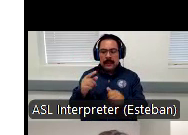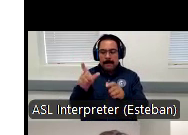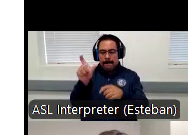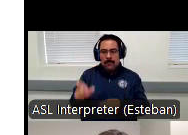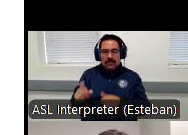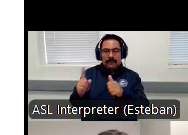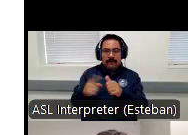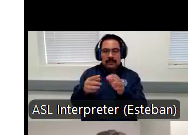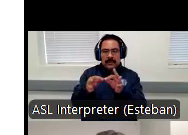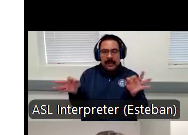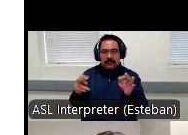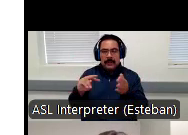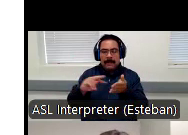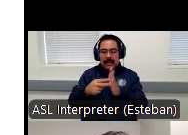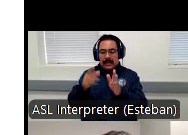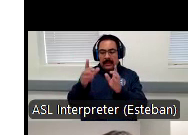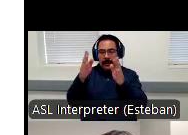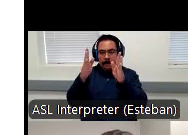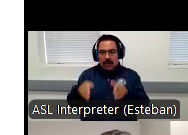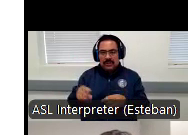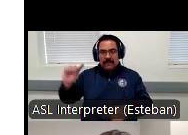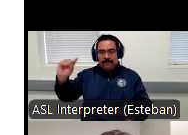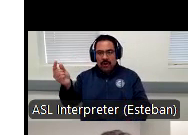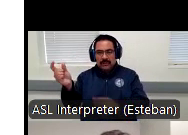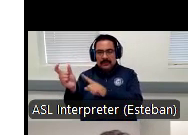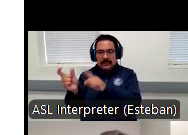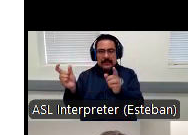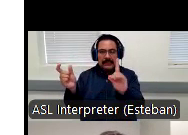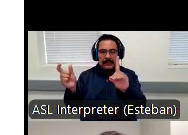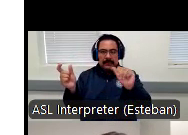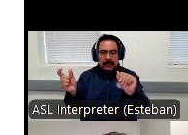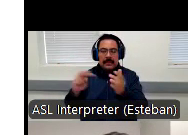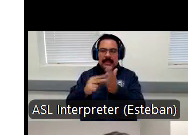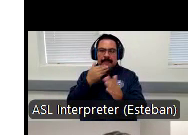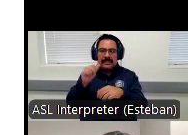would be disability. And that's best practice when talking about disability. Some people do